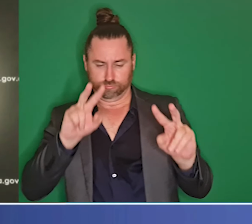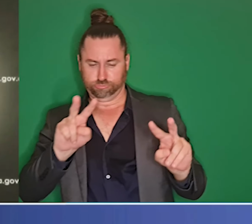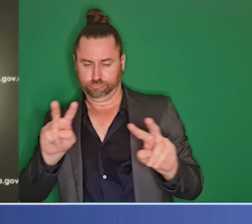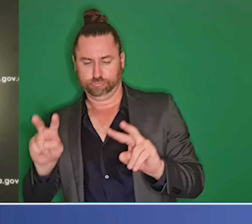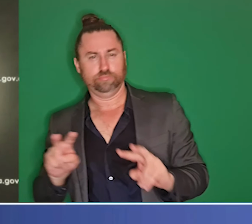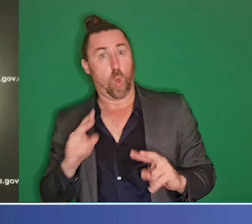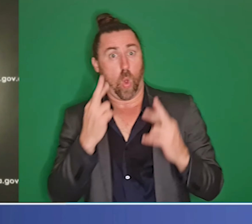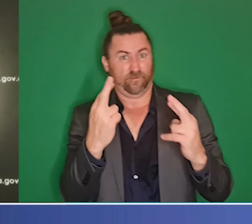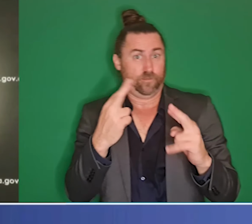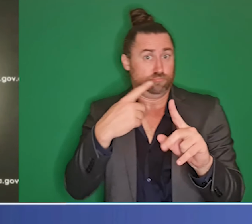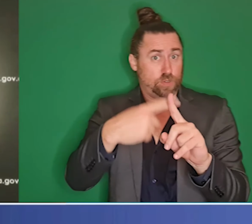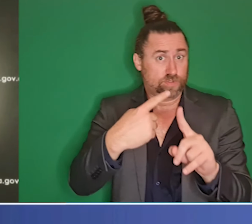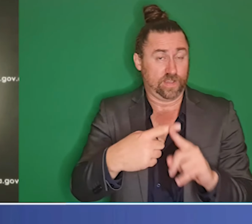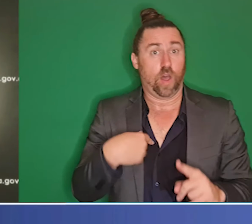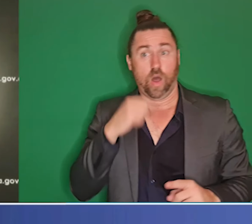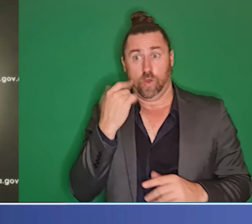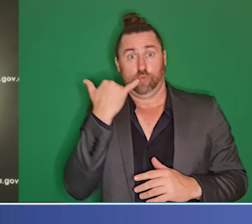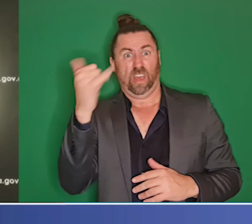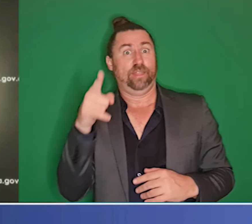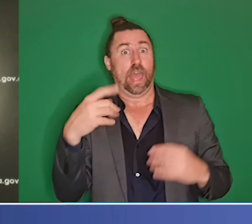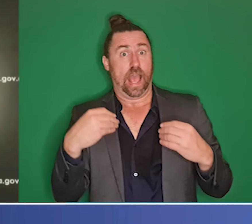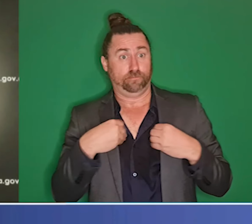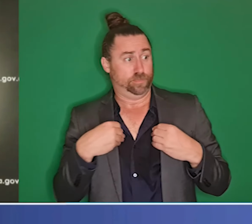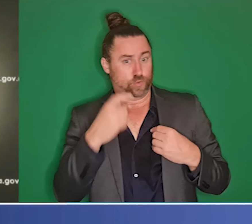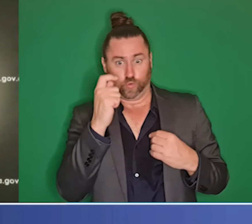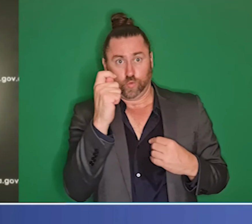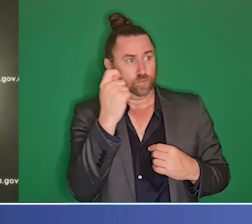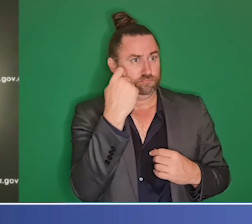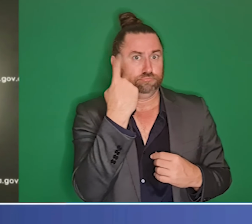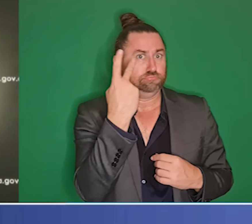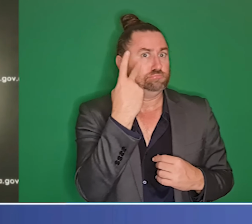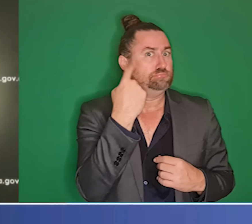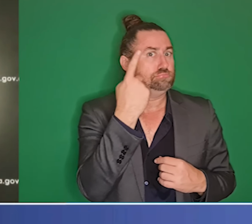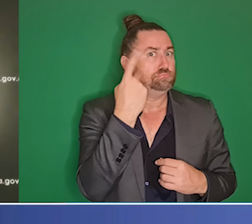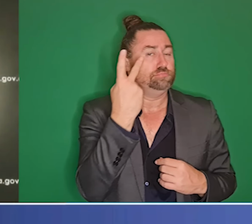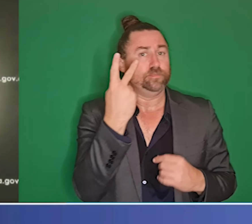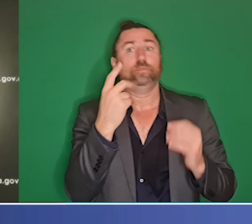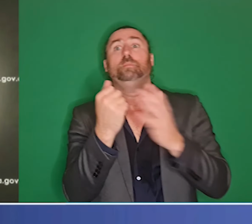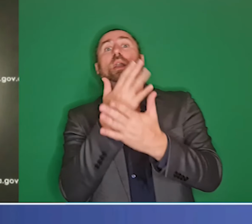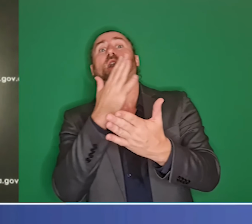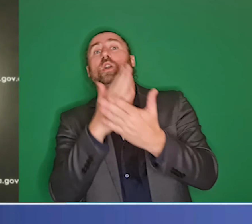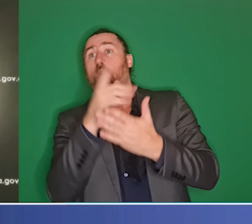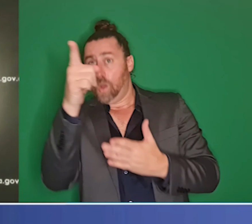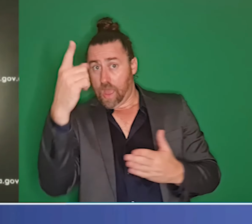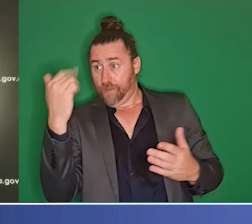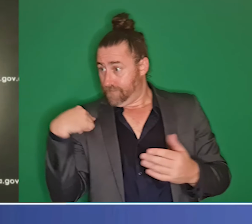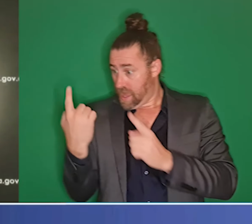I'm speaking with the company again, in the coming days, to ensure that we have those early supplies